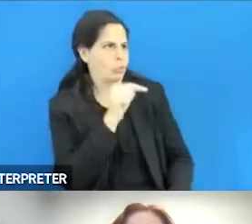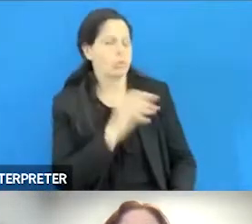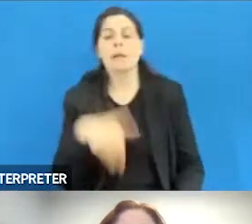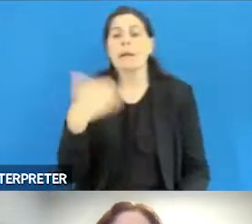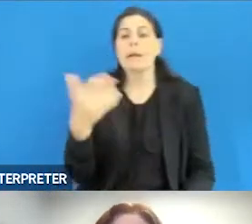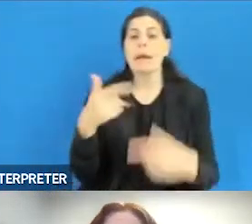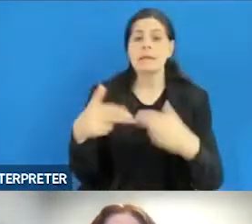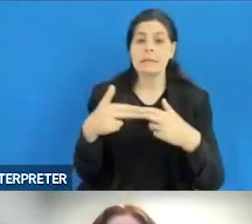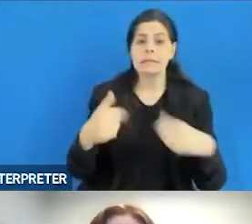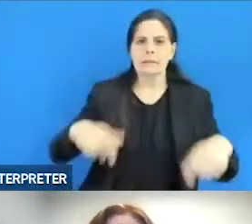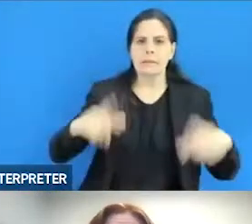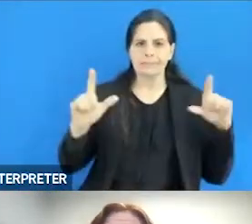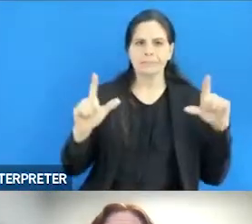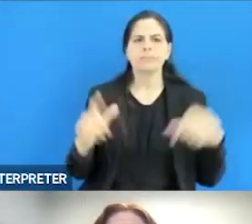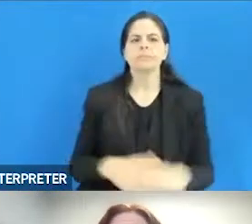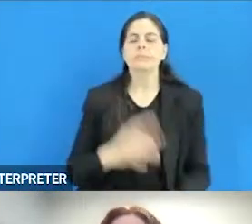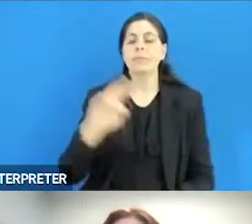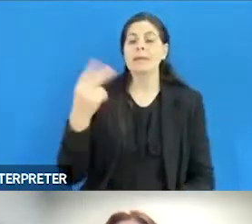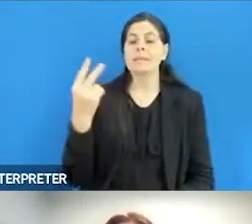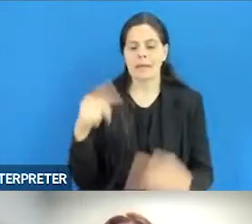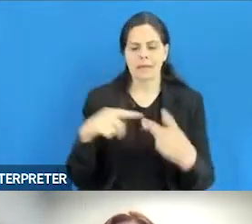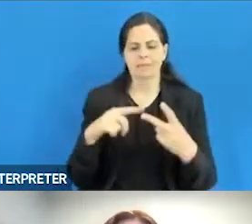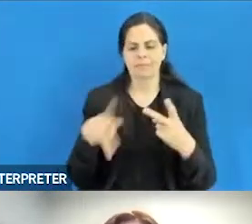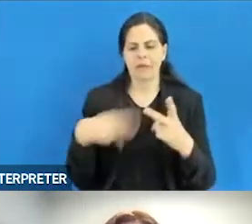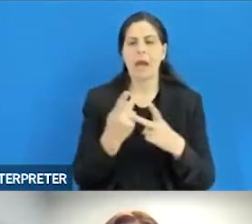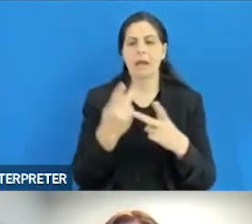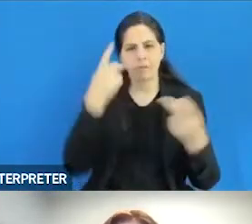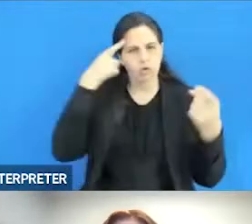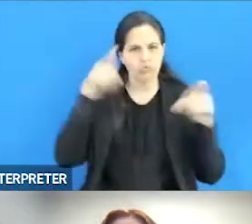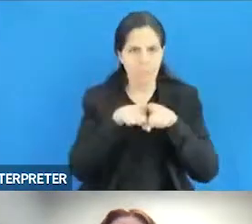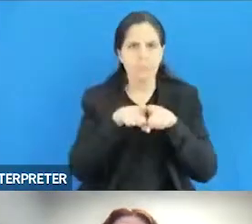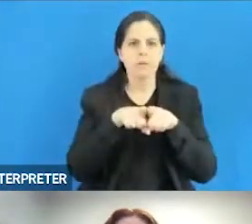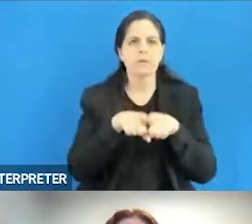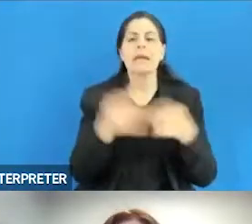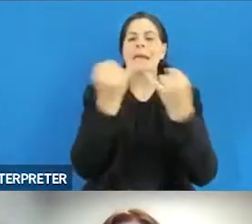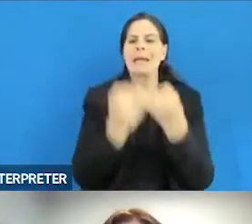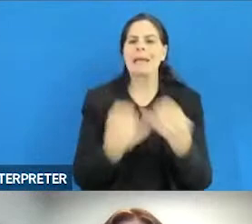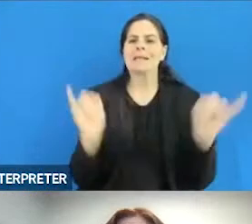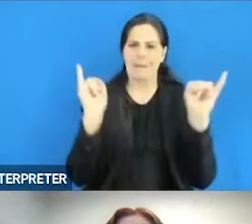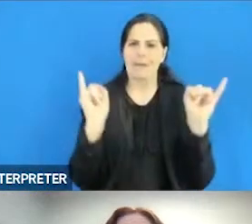Our second podcast agreement is the independent podcast agreement, or the IndiePod.